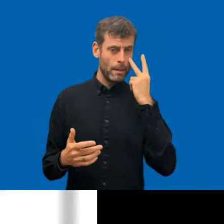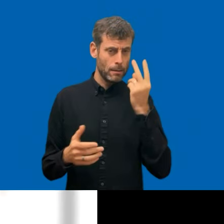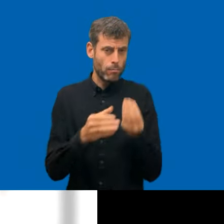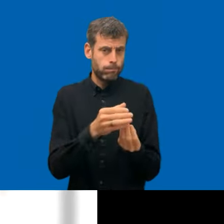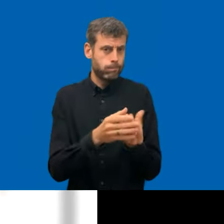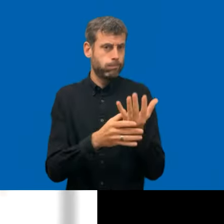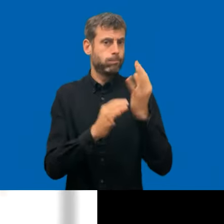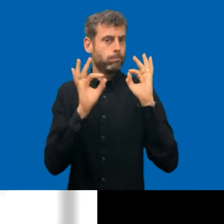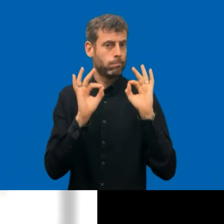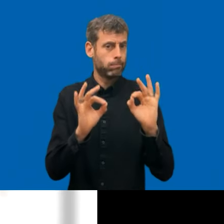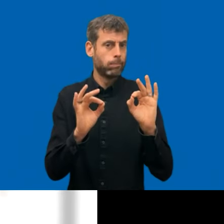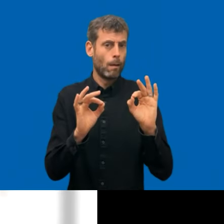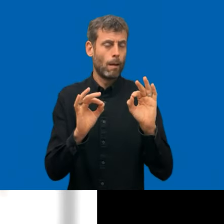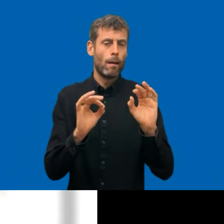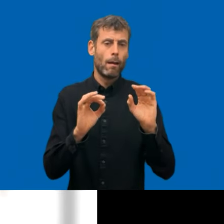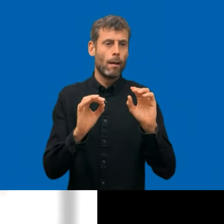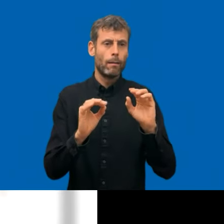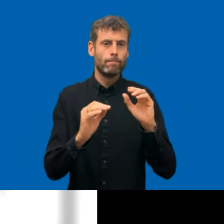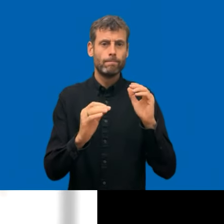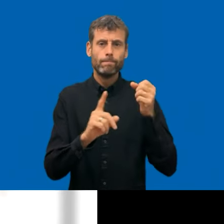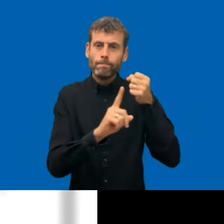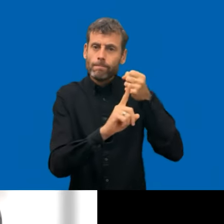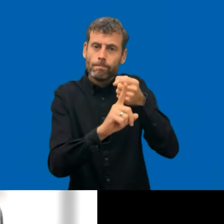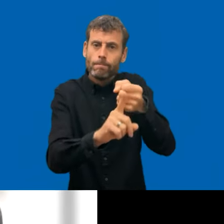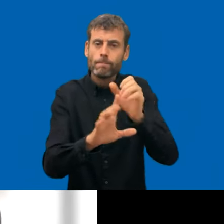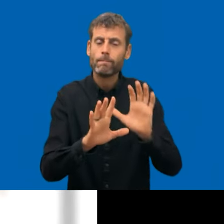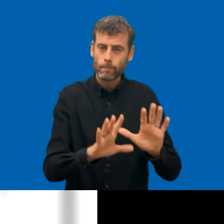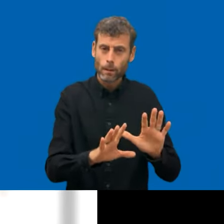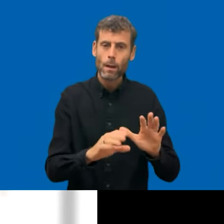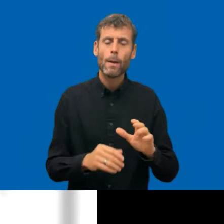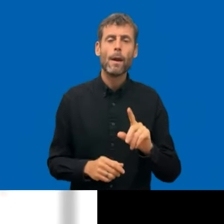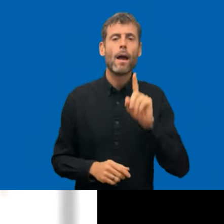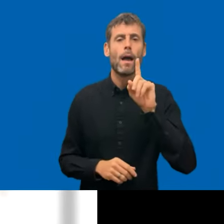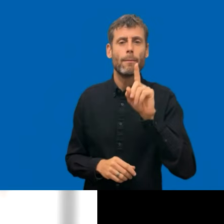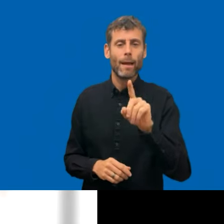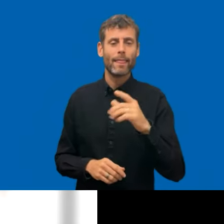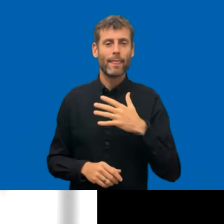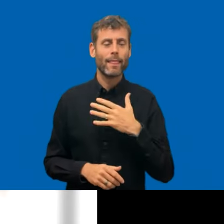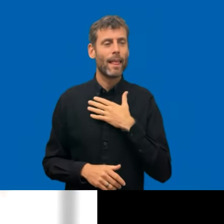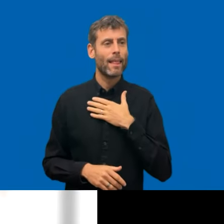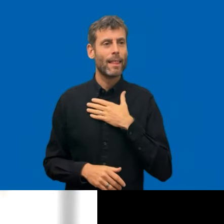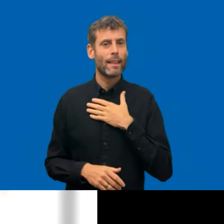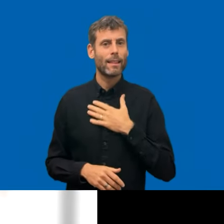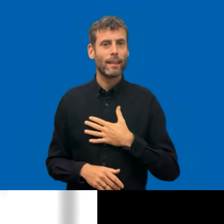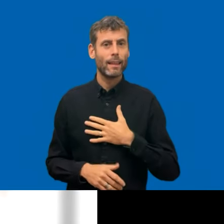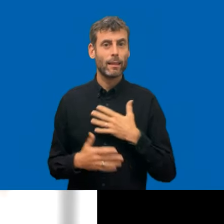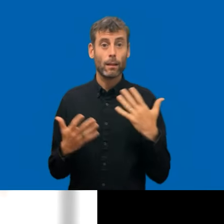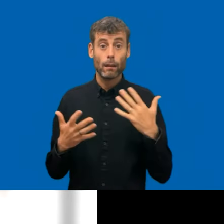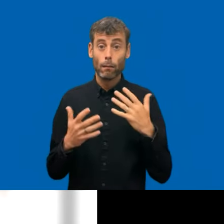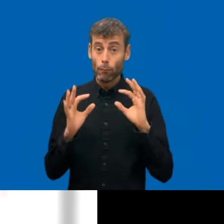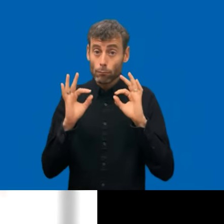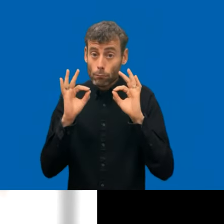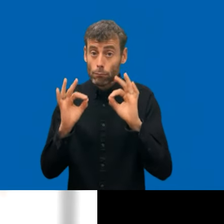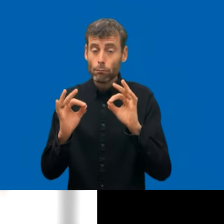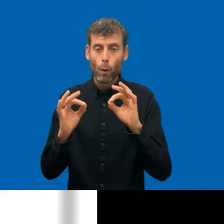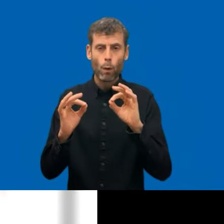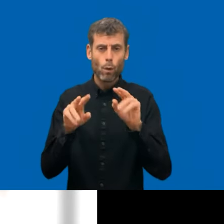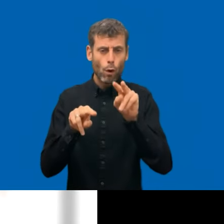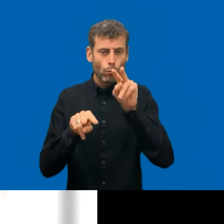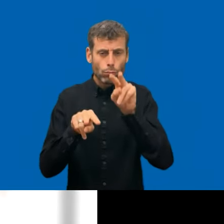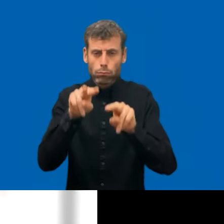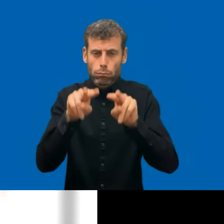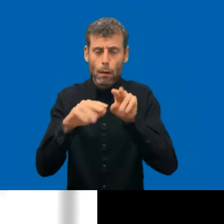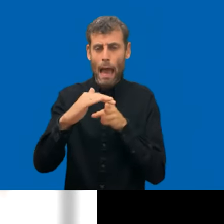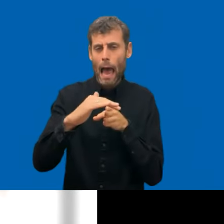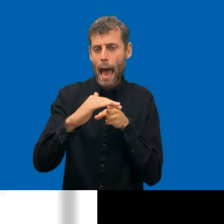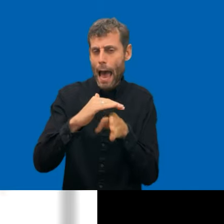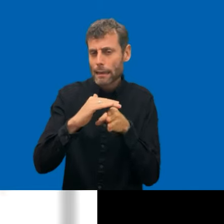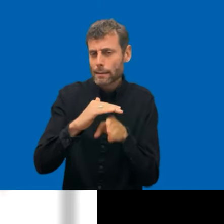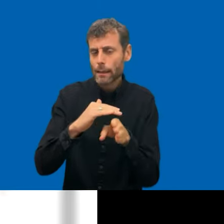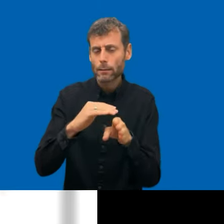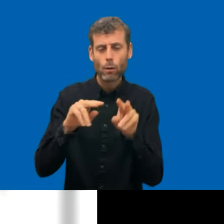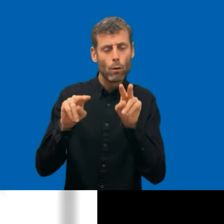who just can really do a precise qualitative good job in accessibility or checking monitoring. The